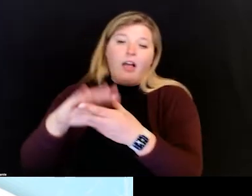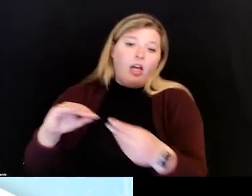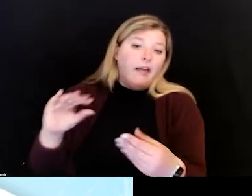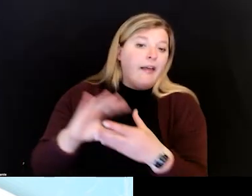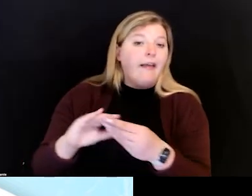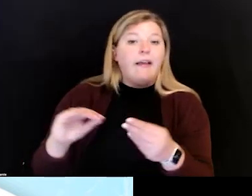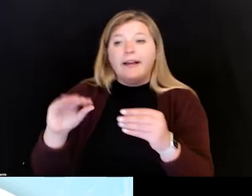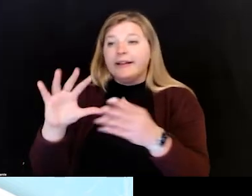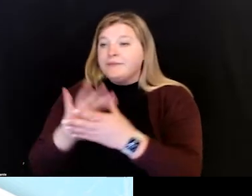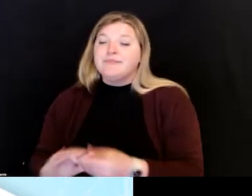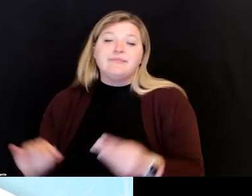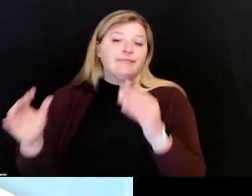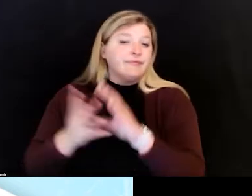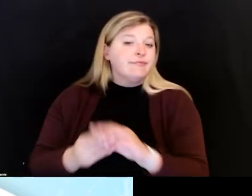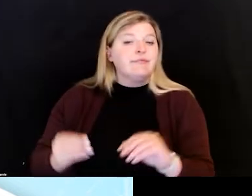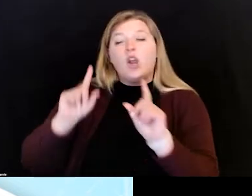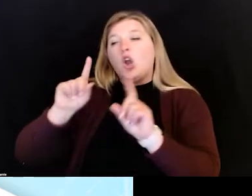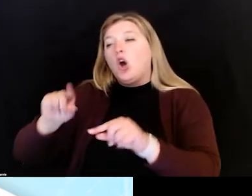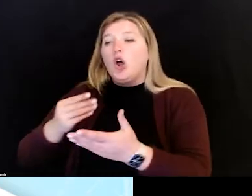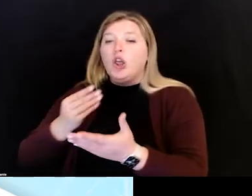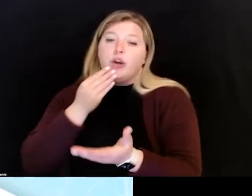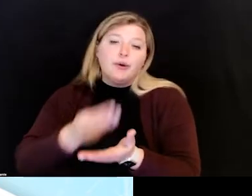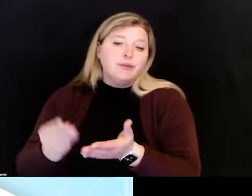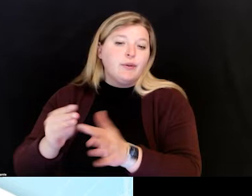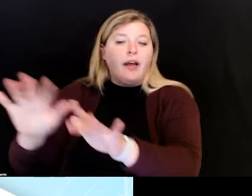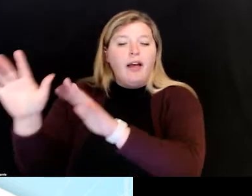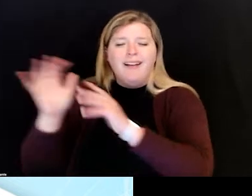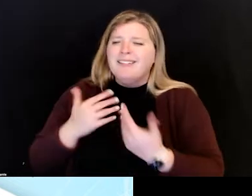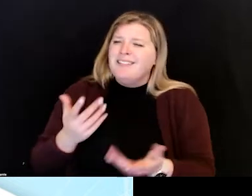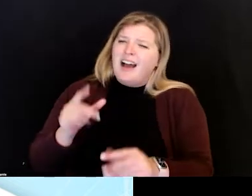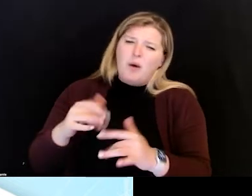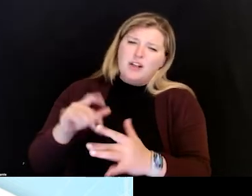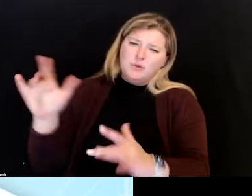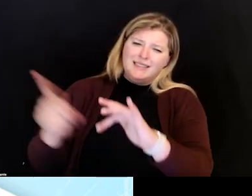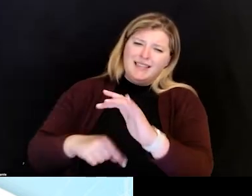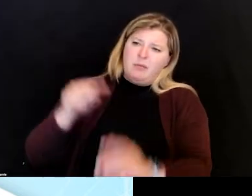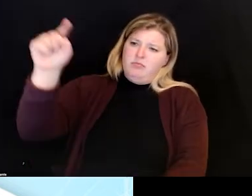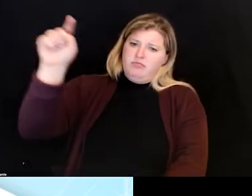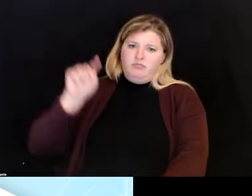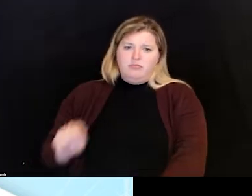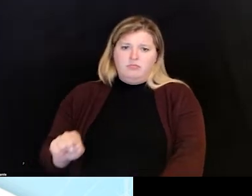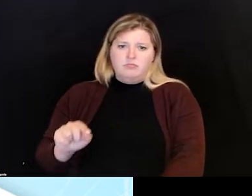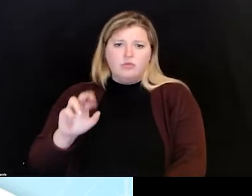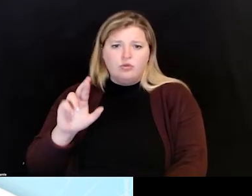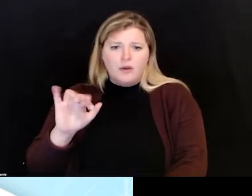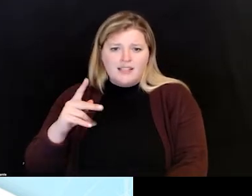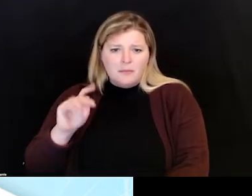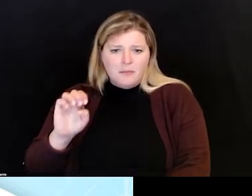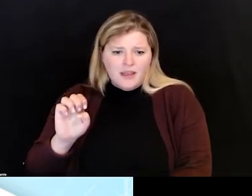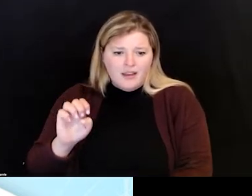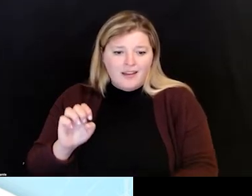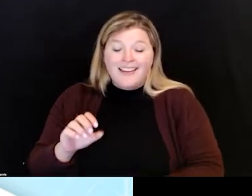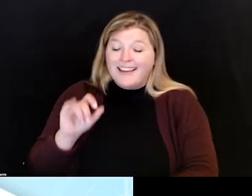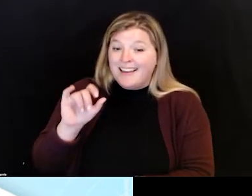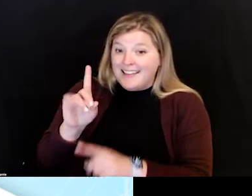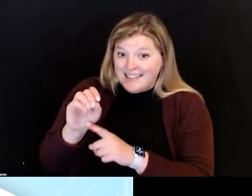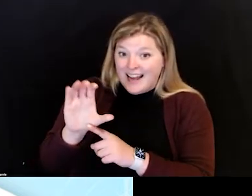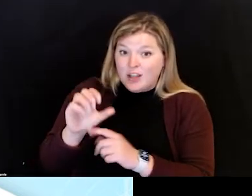they had to go to the grocery store. Can't I just skip to the recipe? Document structure would rescue you there.